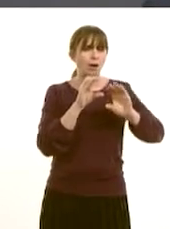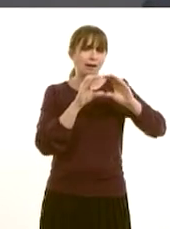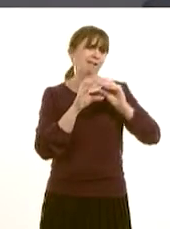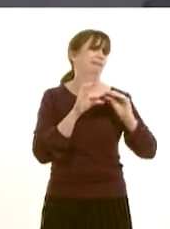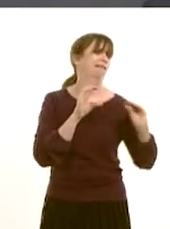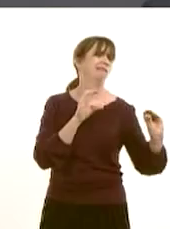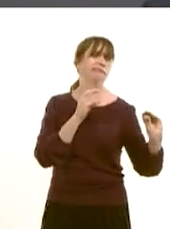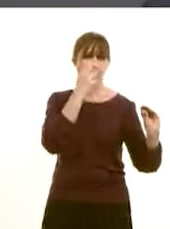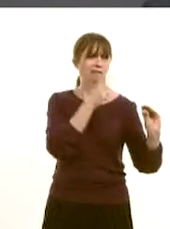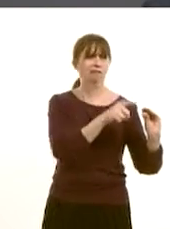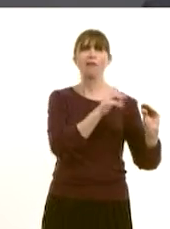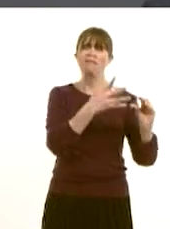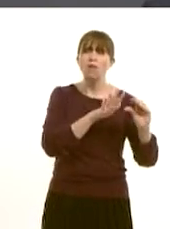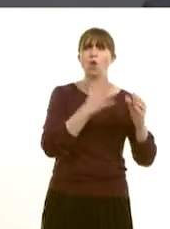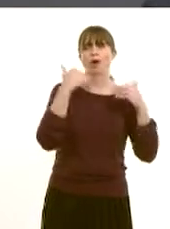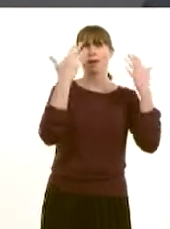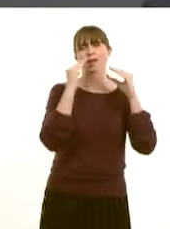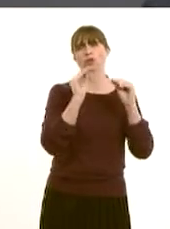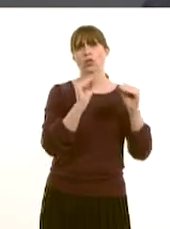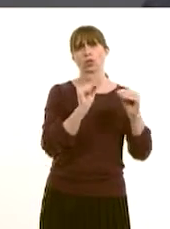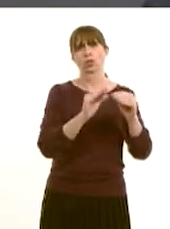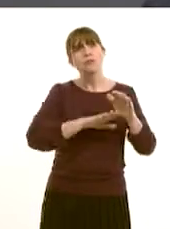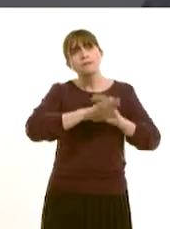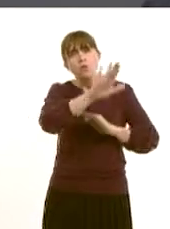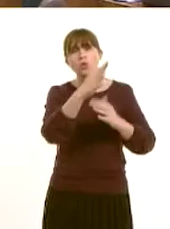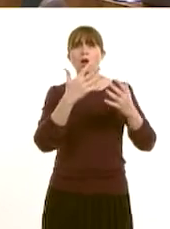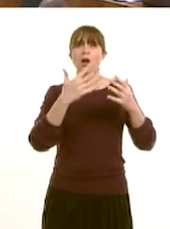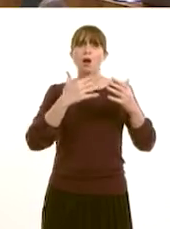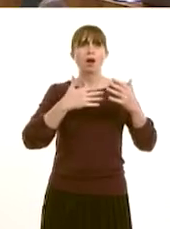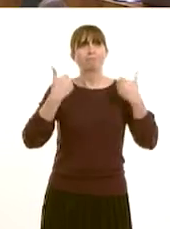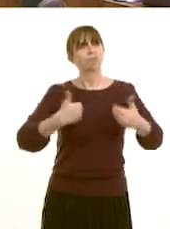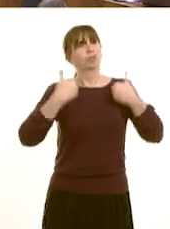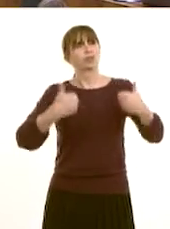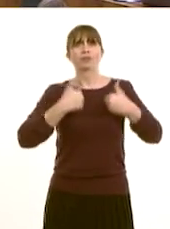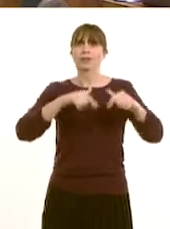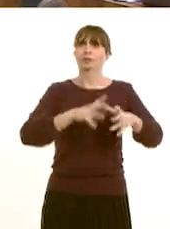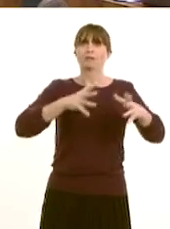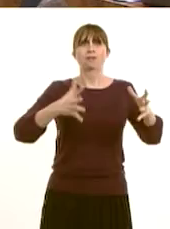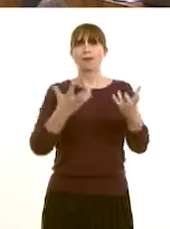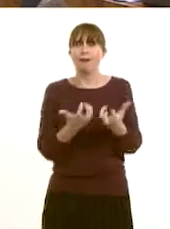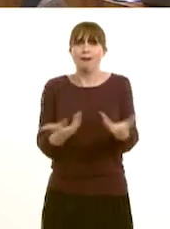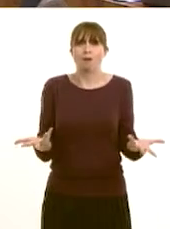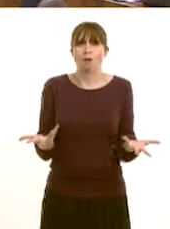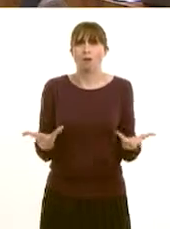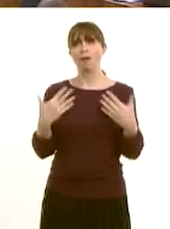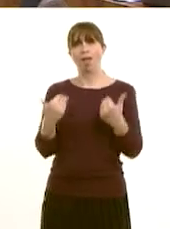prosperity as well as its future health professionals? Carwyn Jones: Well, unless the leader of Plaid Cymru has a crystal ball, she has no way of